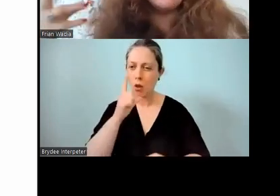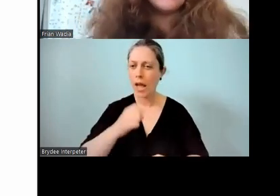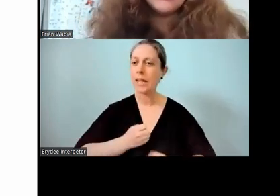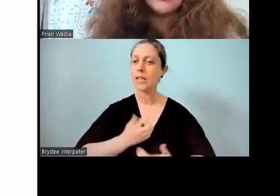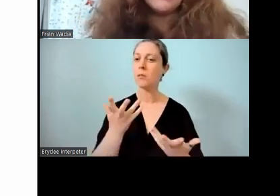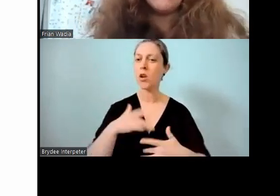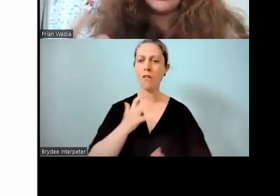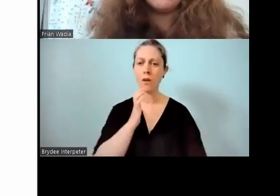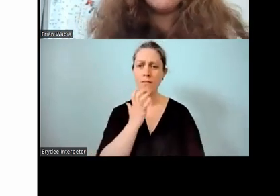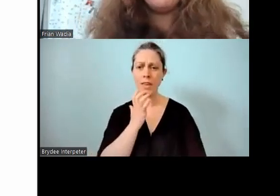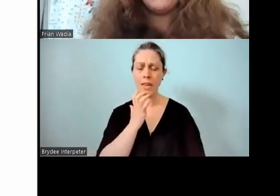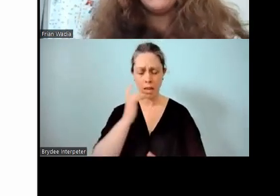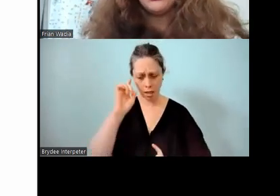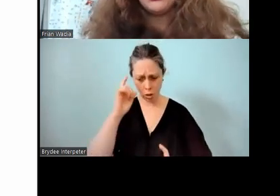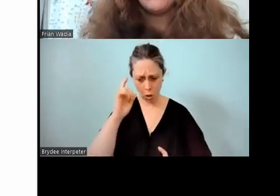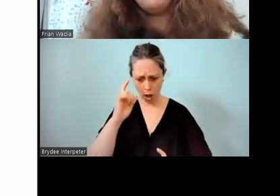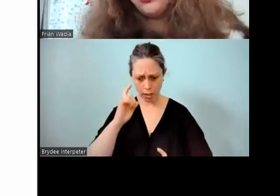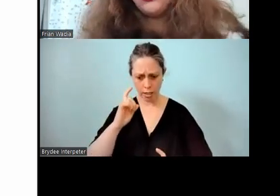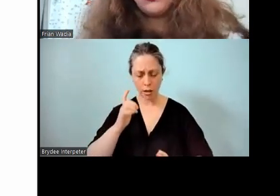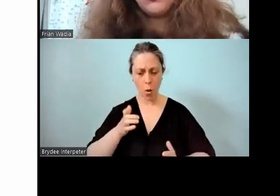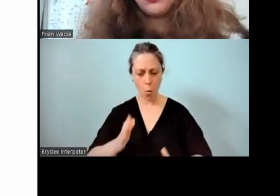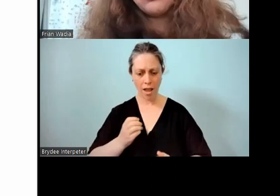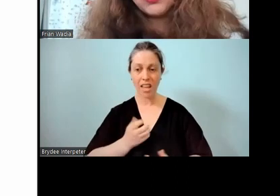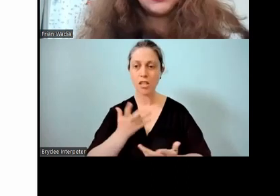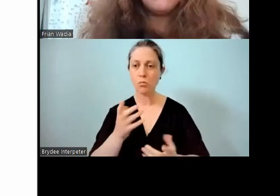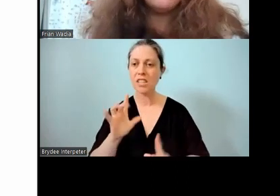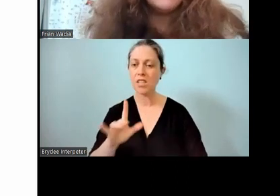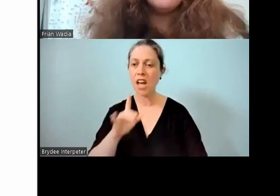without anxiety of how they may be viewed or perceived.